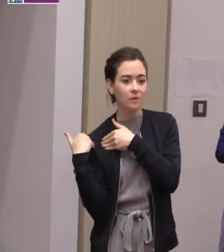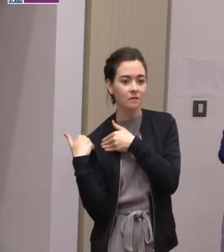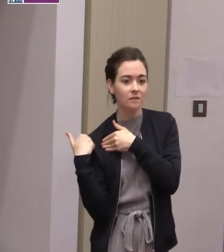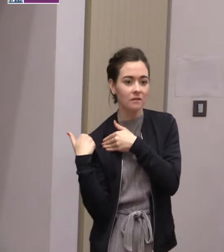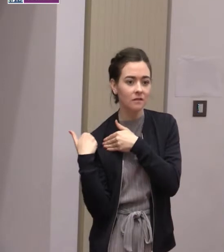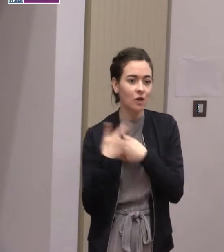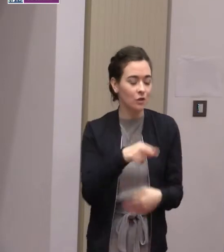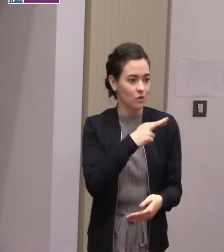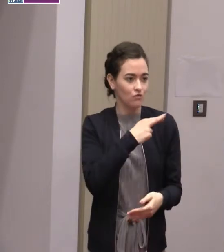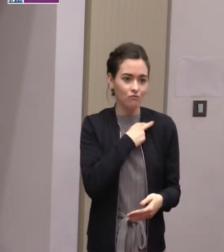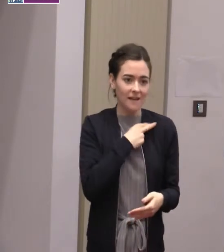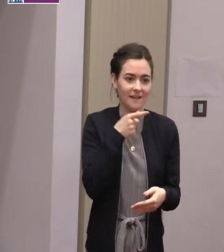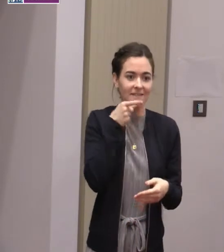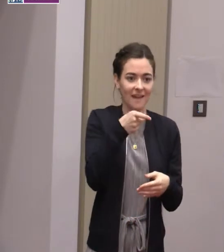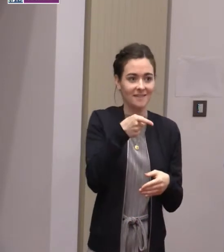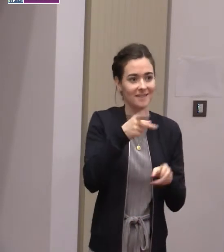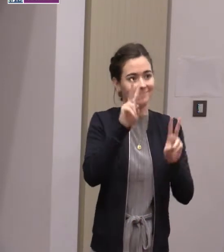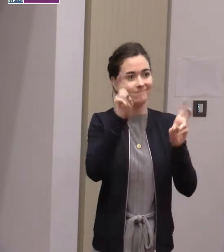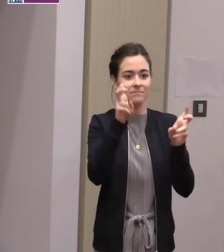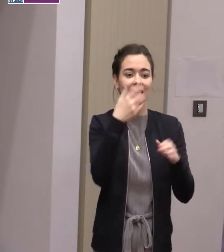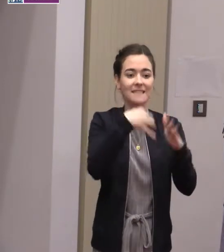within the realm of state obligations.